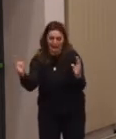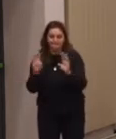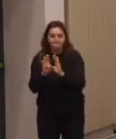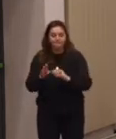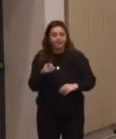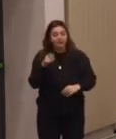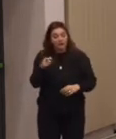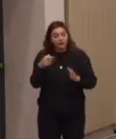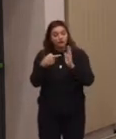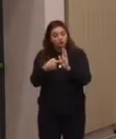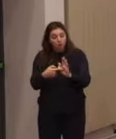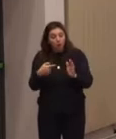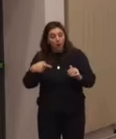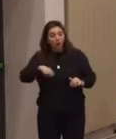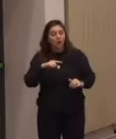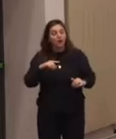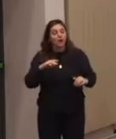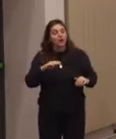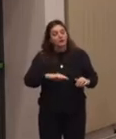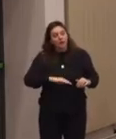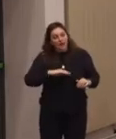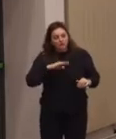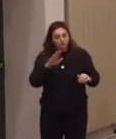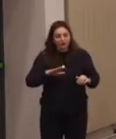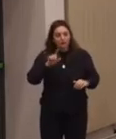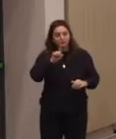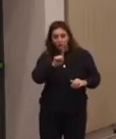and without a disability. This highlights the importance of fostering those peer networks